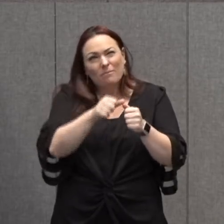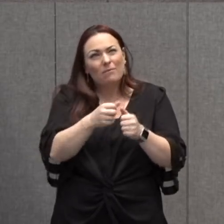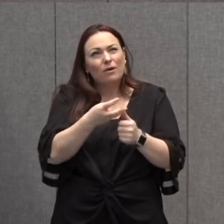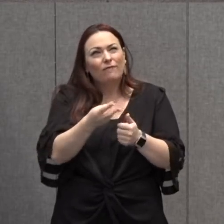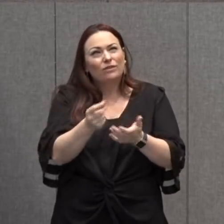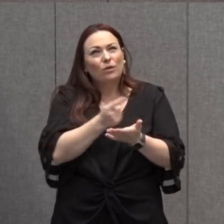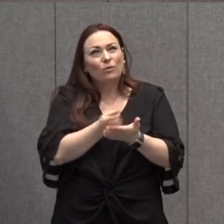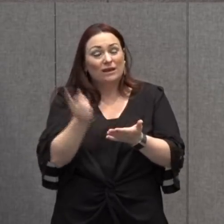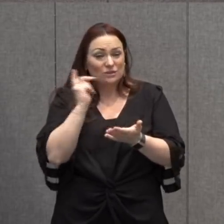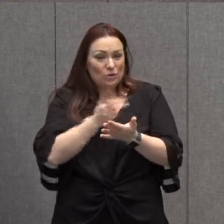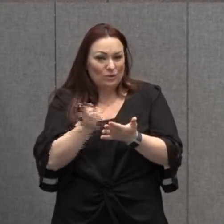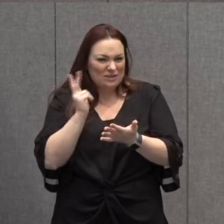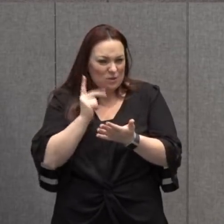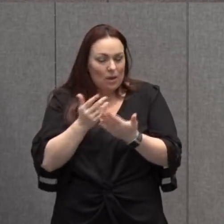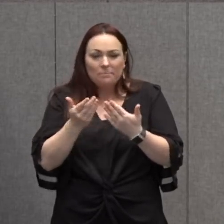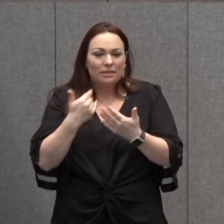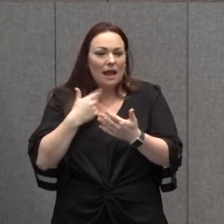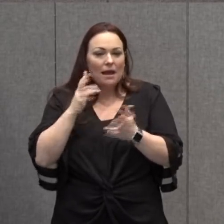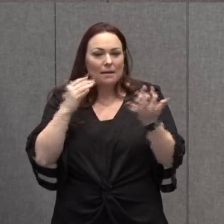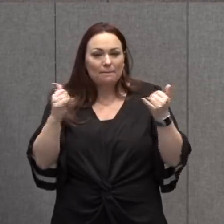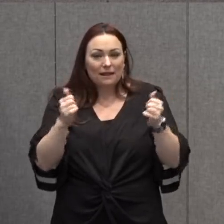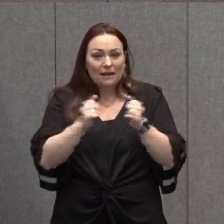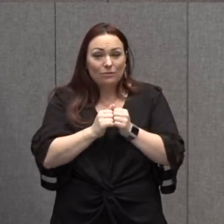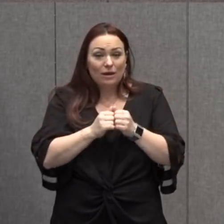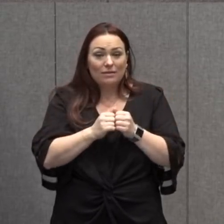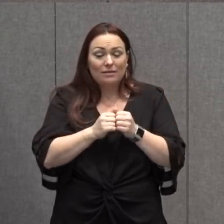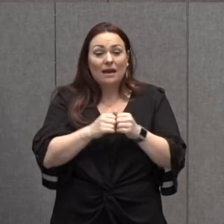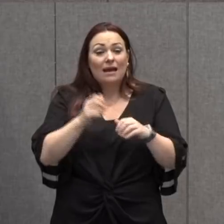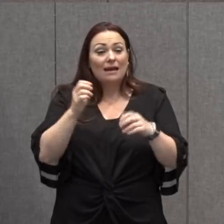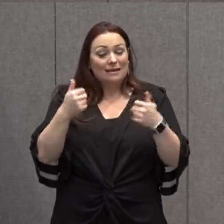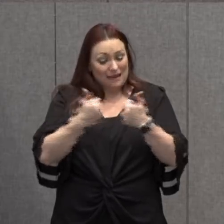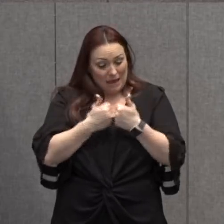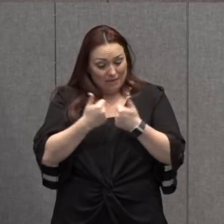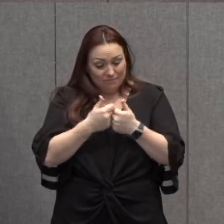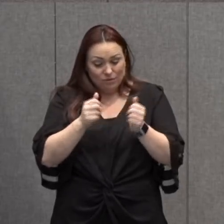when I got to play games with Miss Kathy, I learned a lot then too.